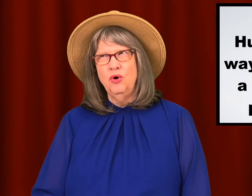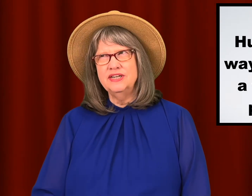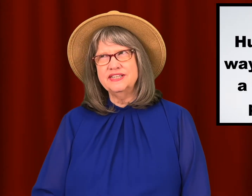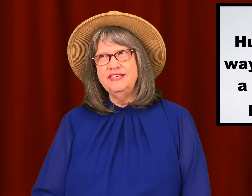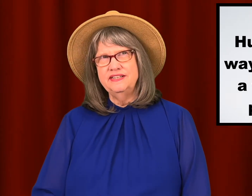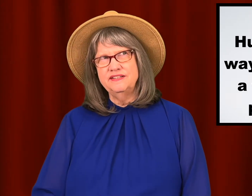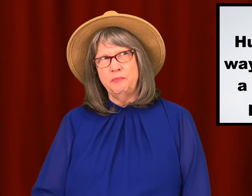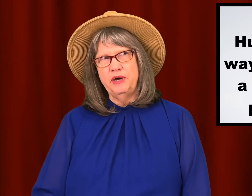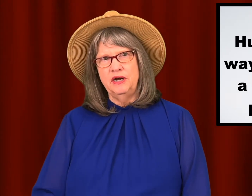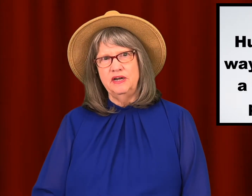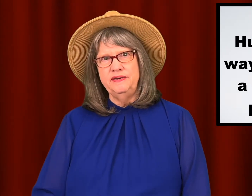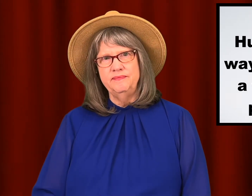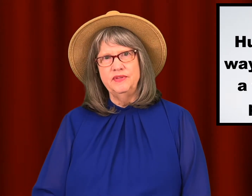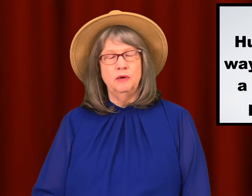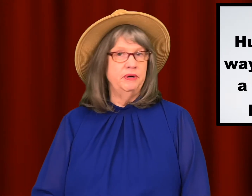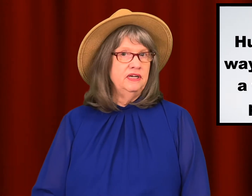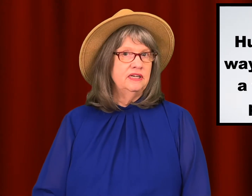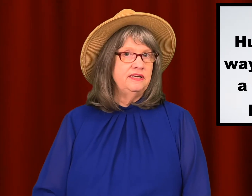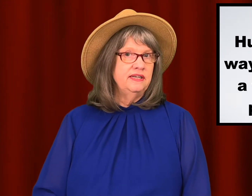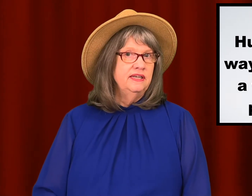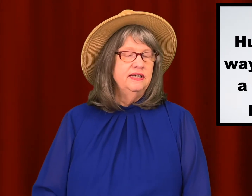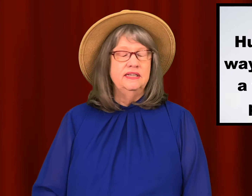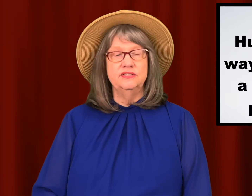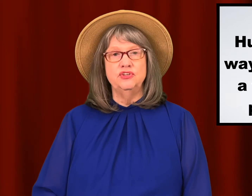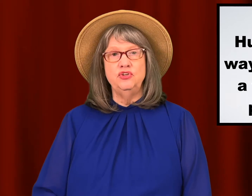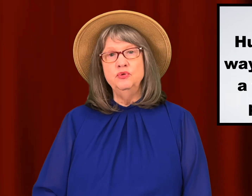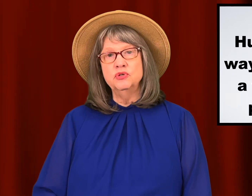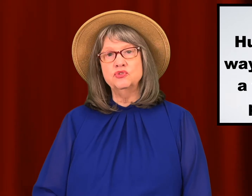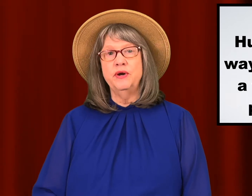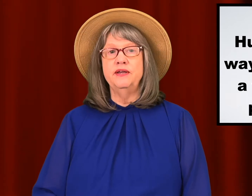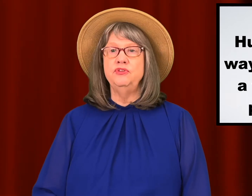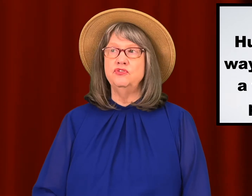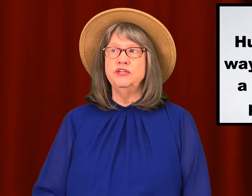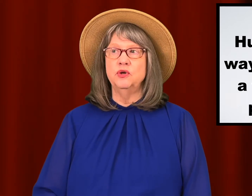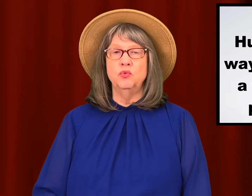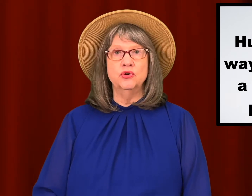What is a pun? A pun is a humorous way of using a word